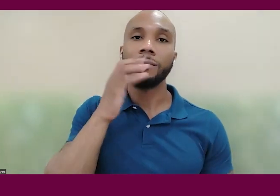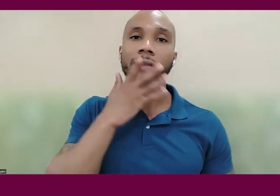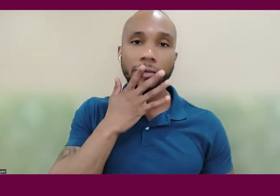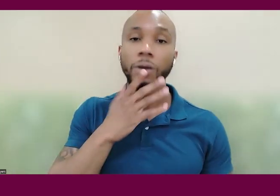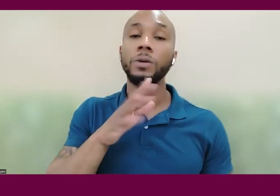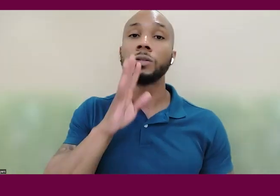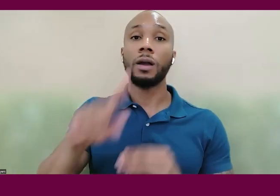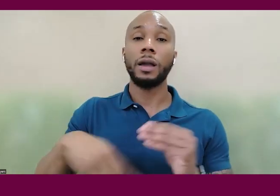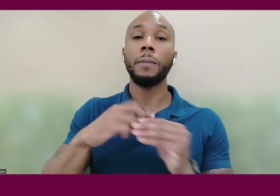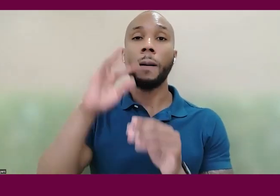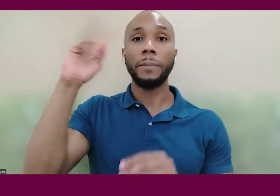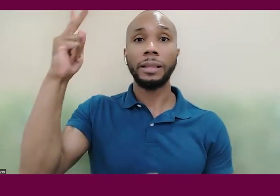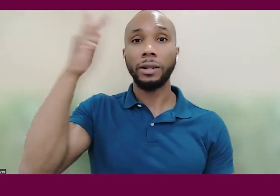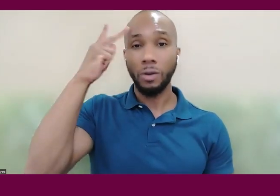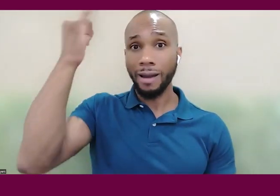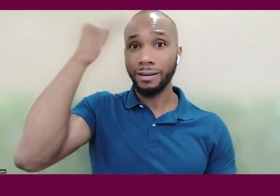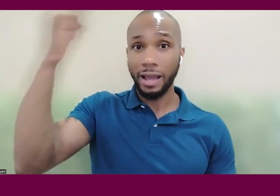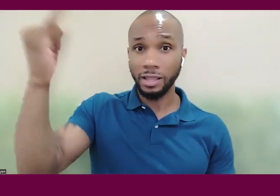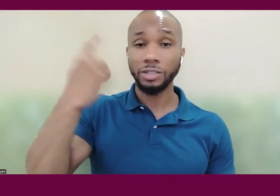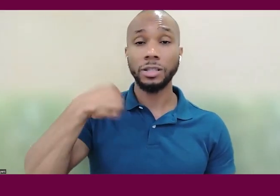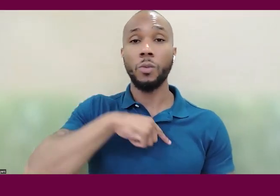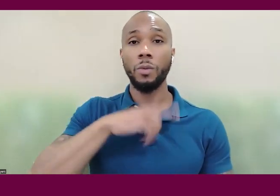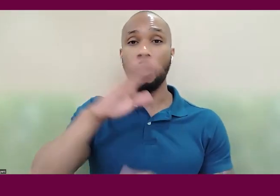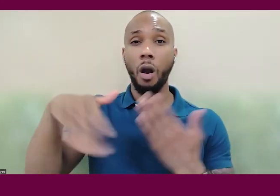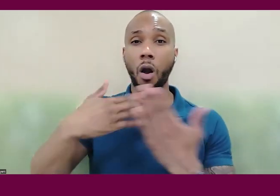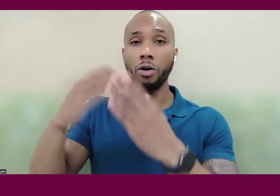We are talking about a political ideology that we're all taught.